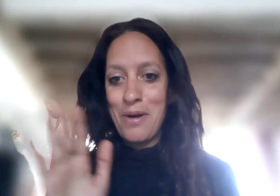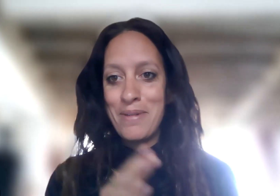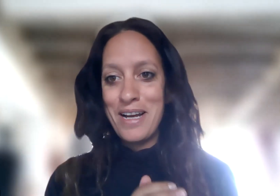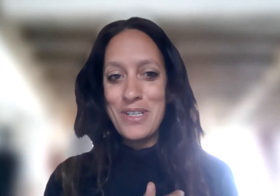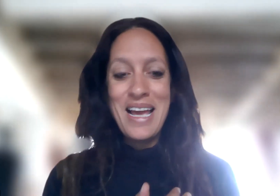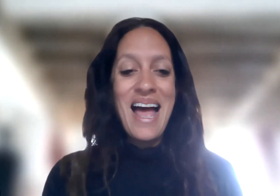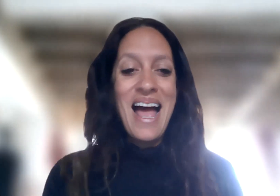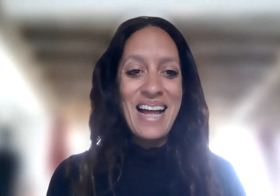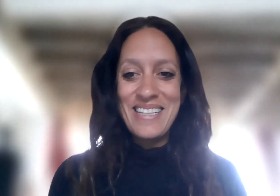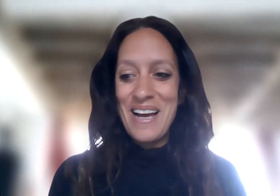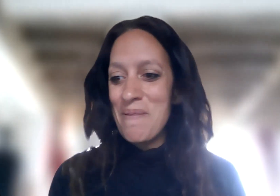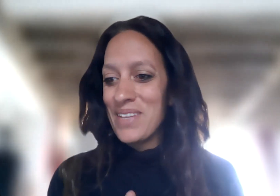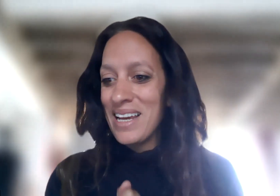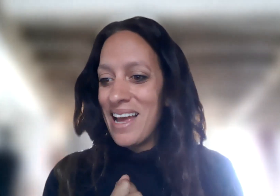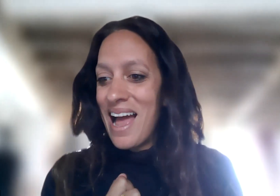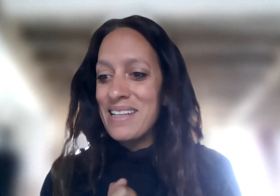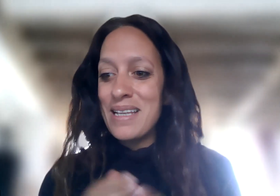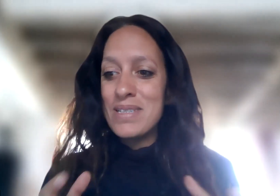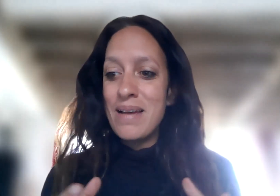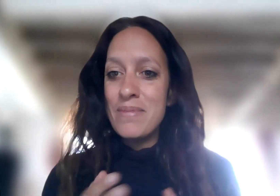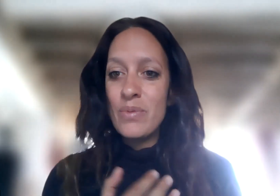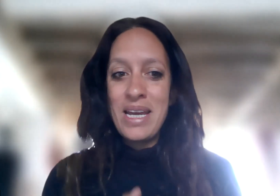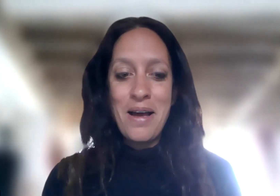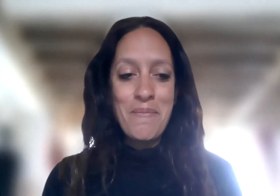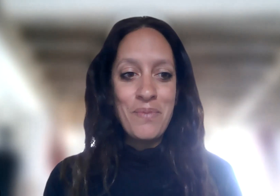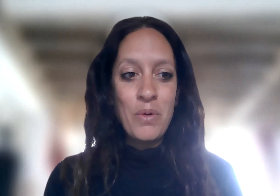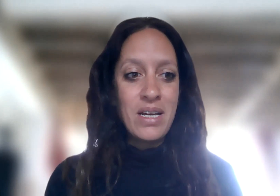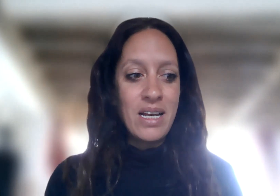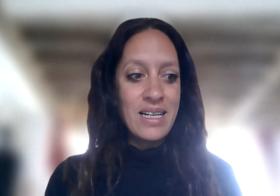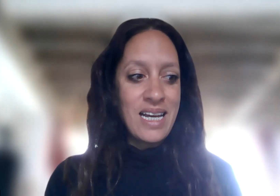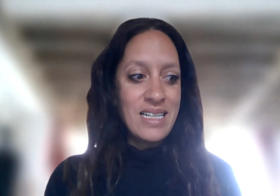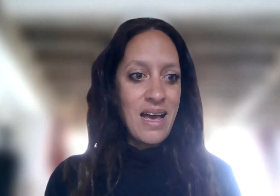happens with it. Maybe nothing happens with it because they didn't collect